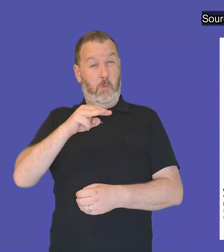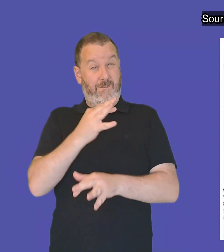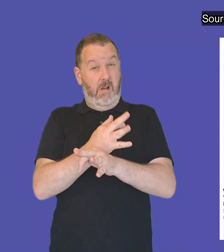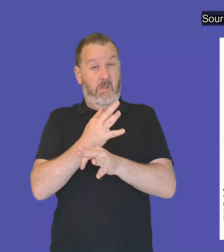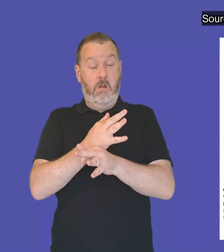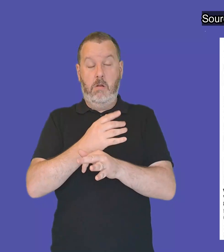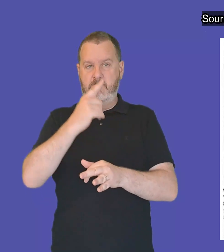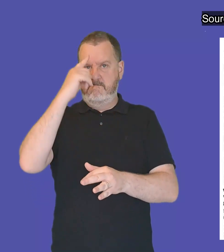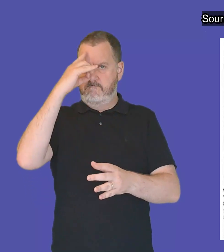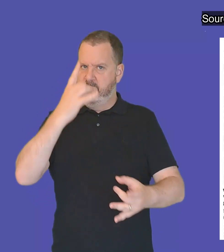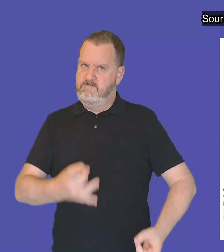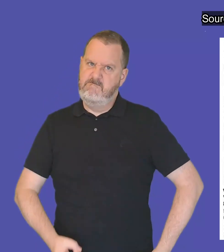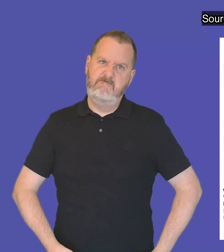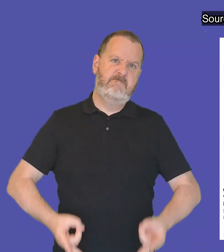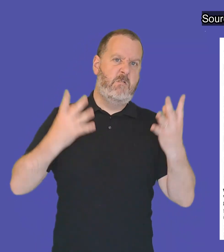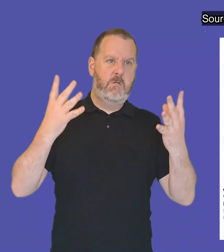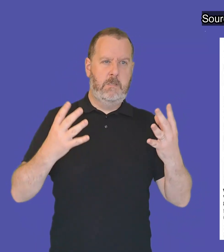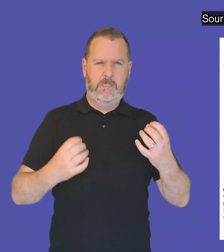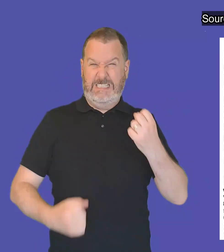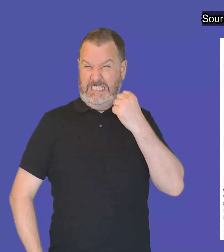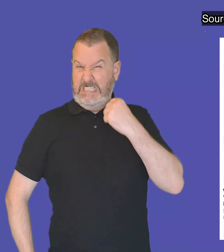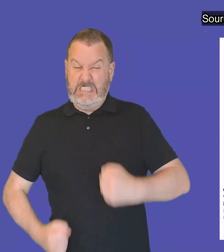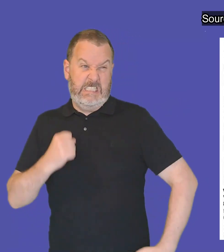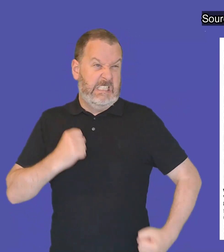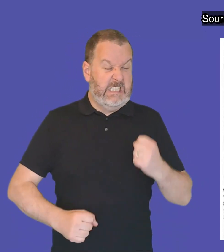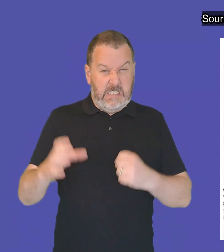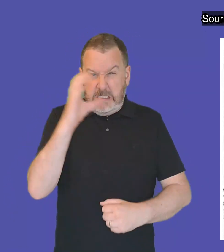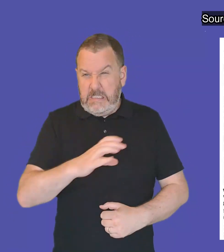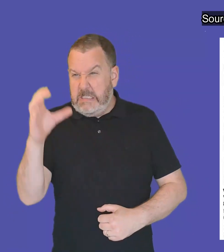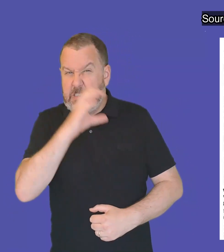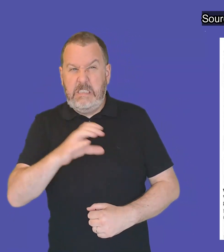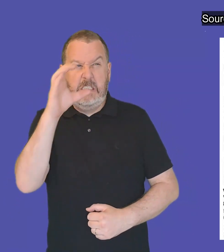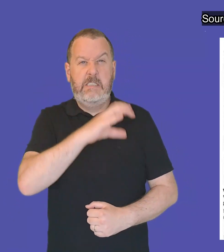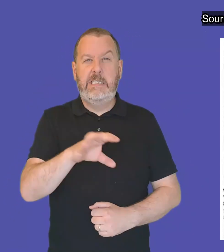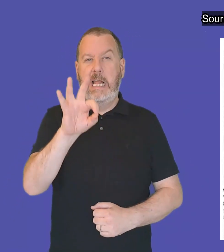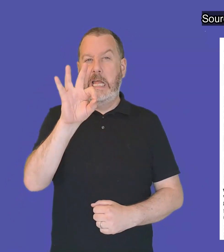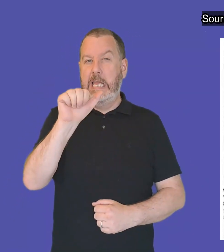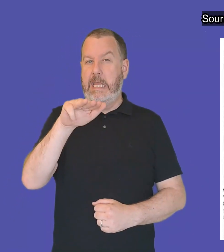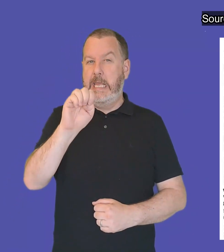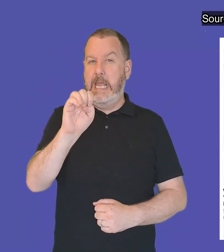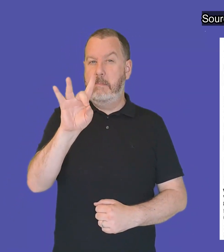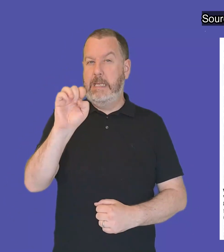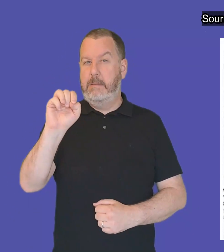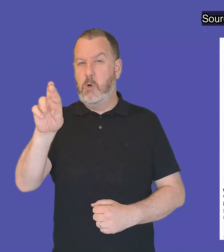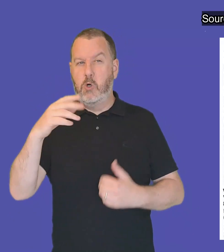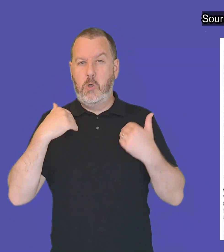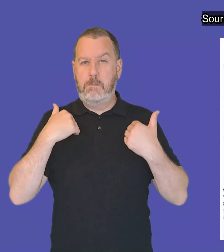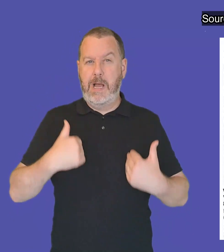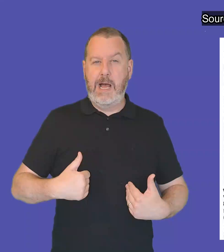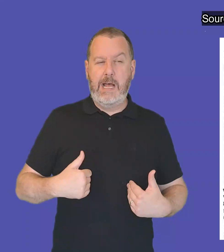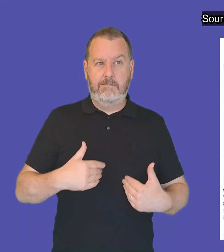William was livid. He ran to find the gamekeeper -